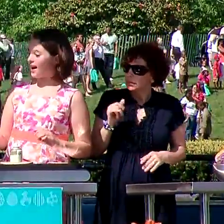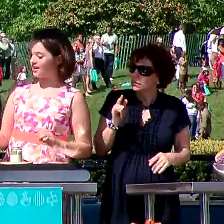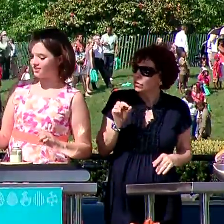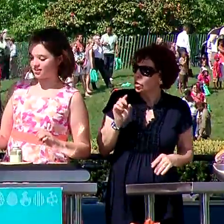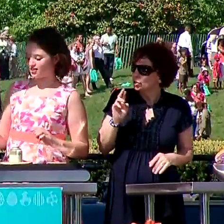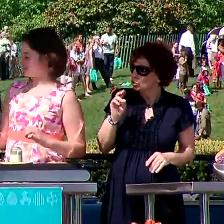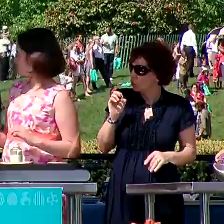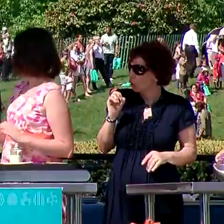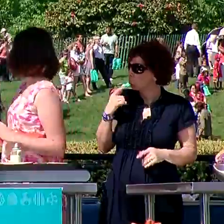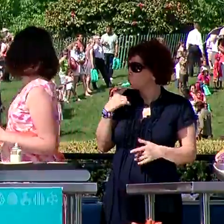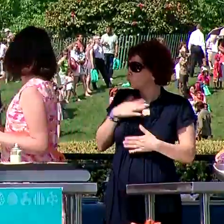Child: Yes.